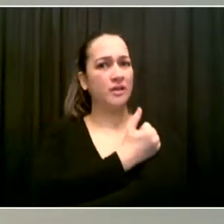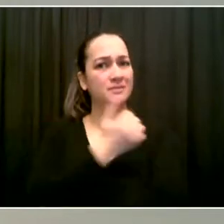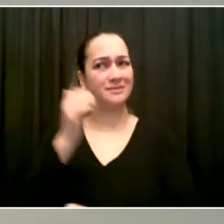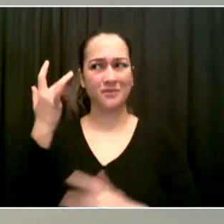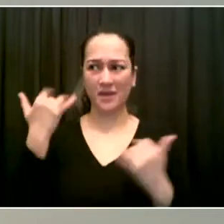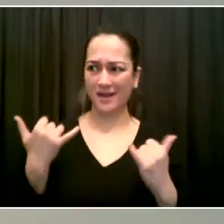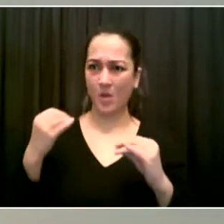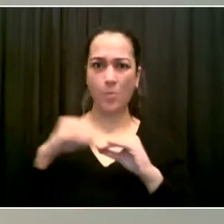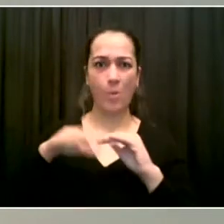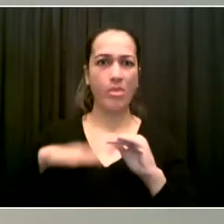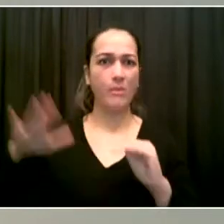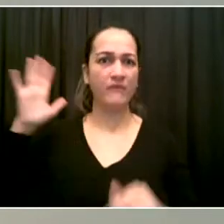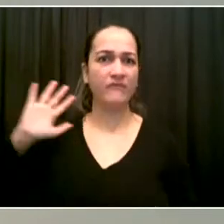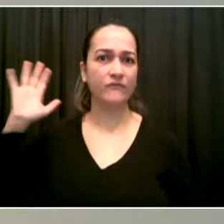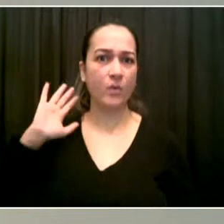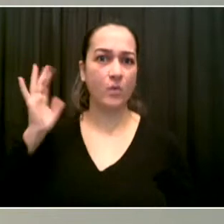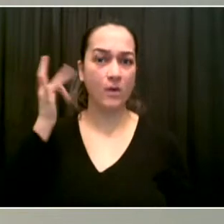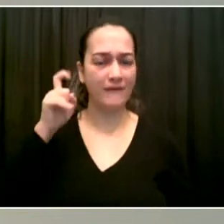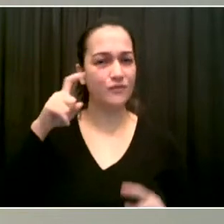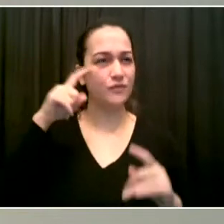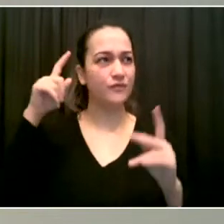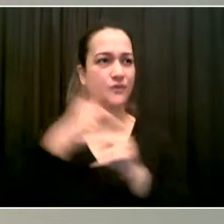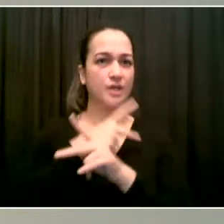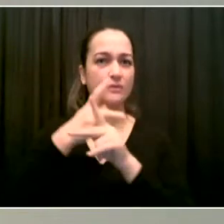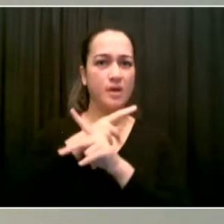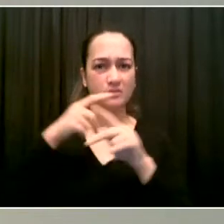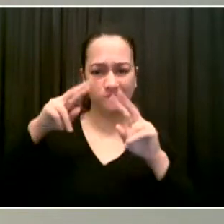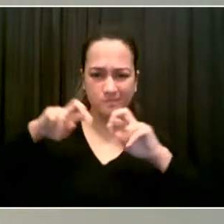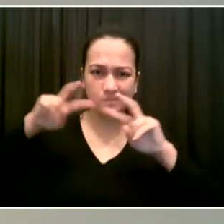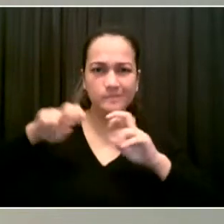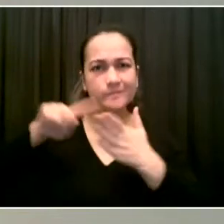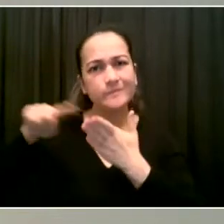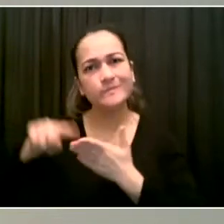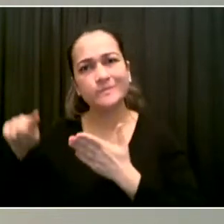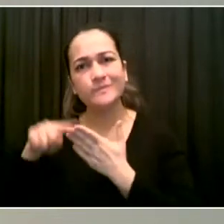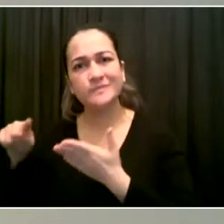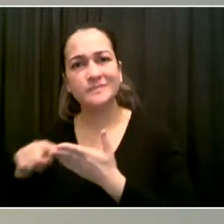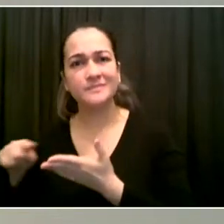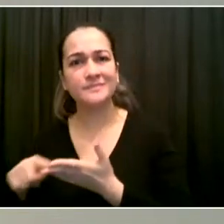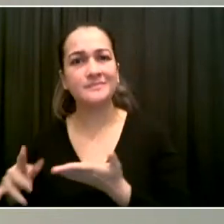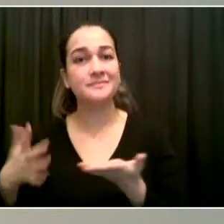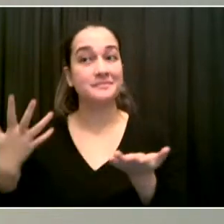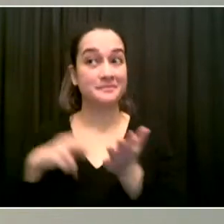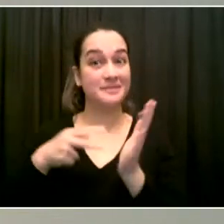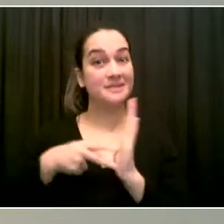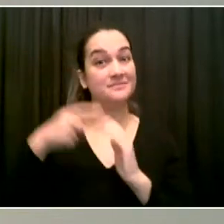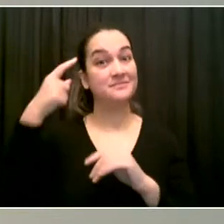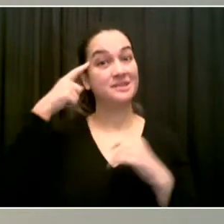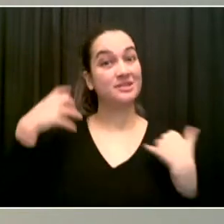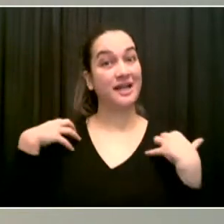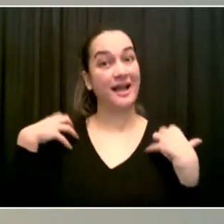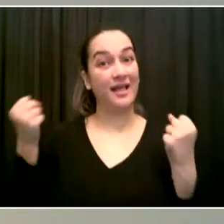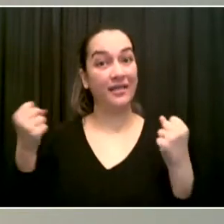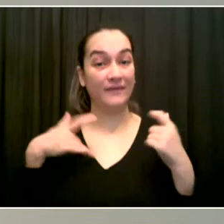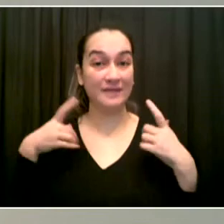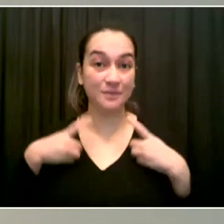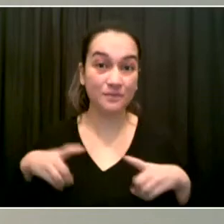USE. SO WE CAN'T